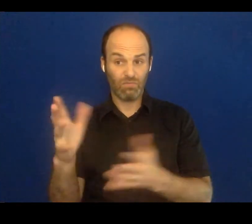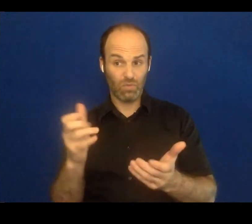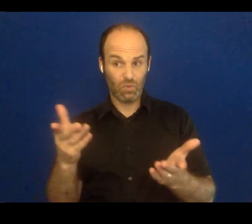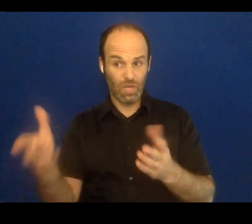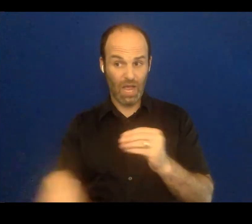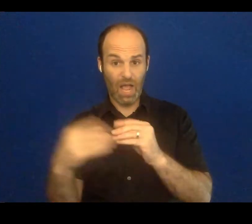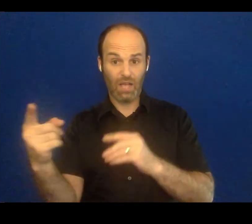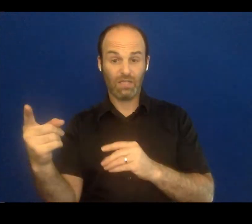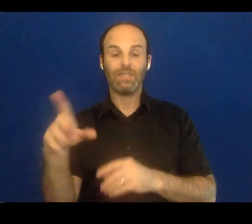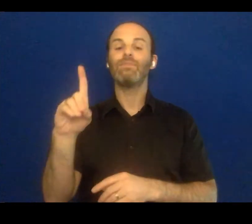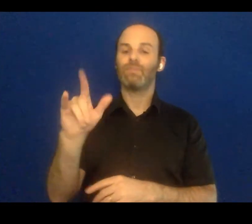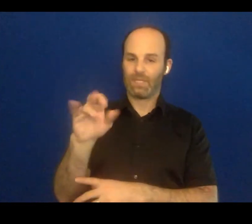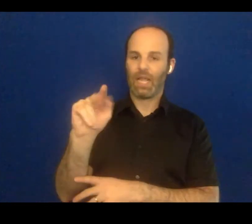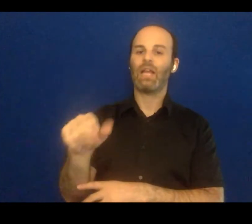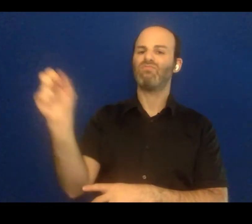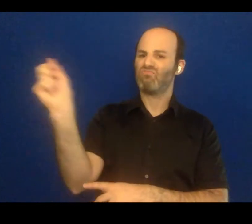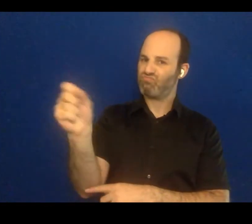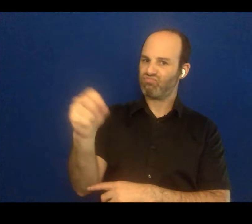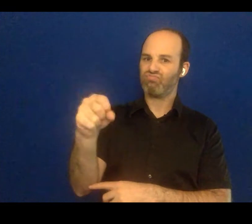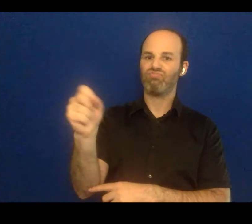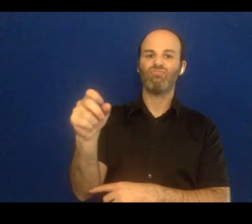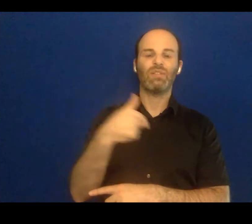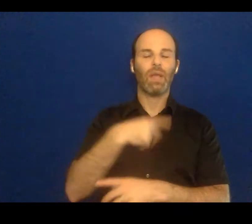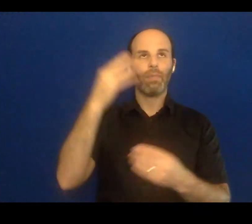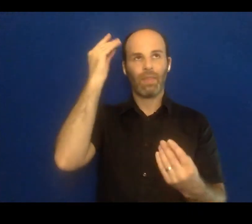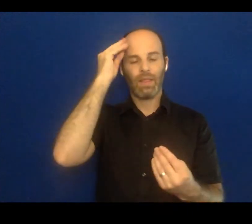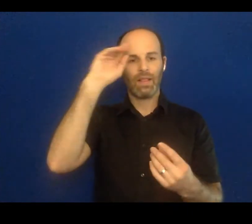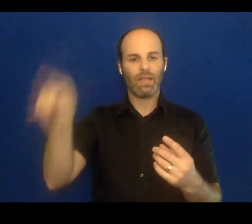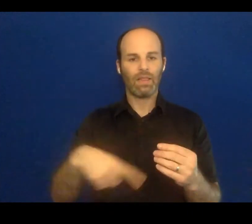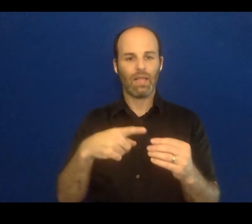DIANA, WOULD YOU LIKE TO ADD? ABSOLUTELY. CERTAINLY THINKING ABOUT I